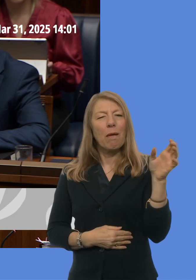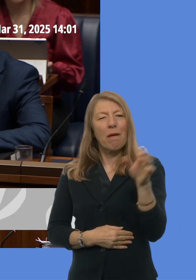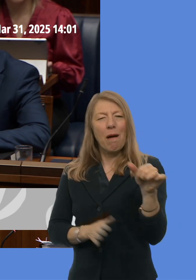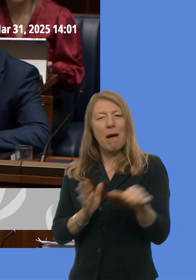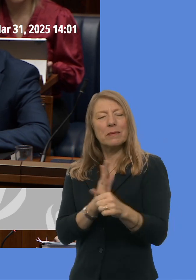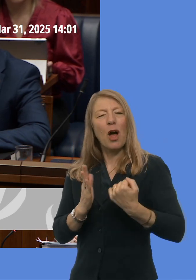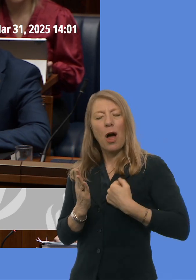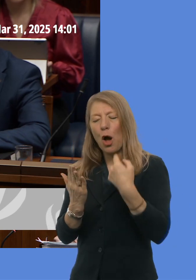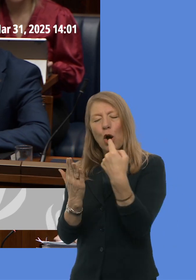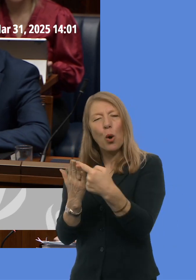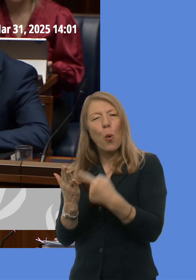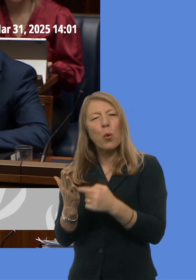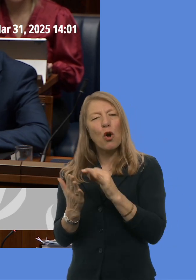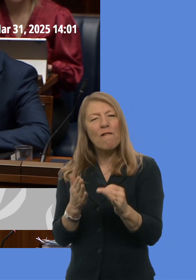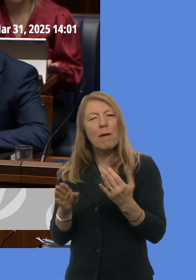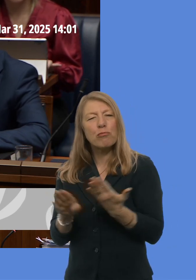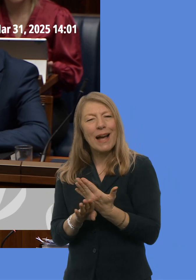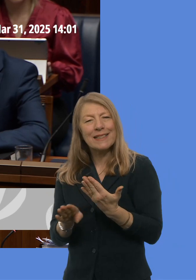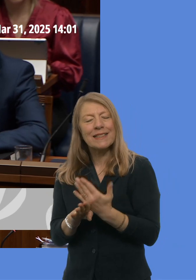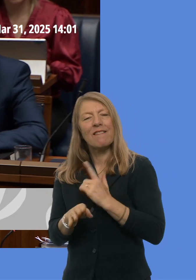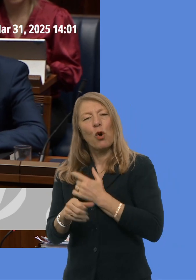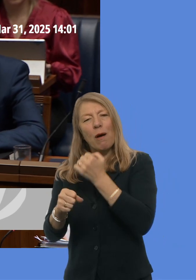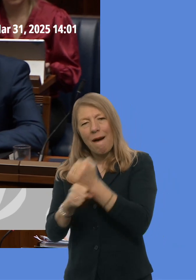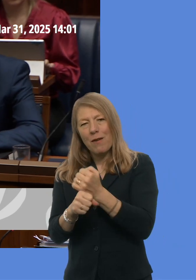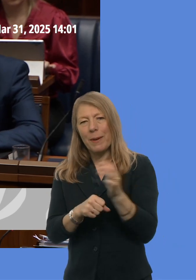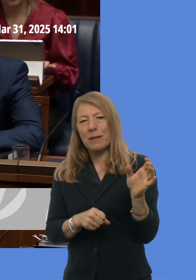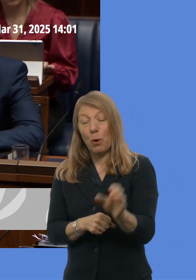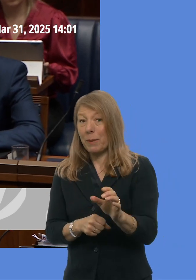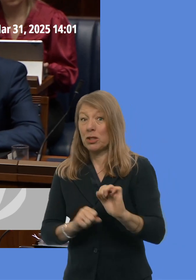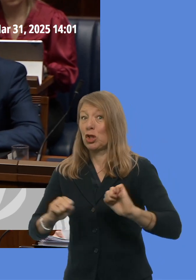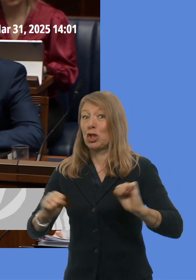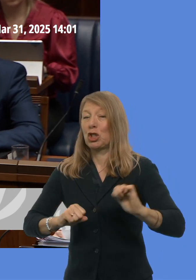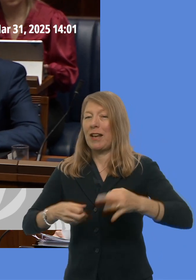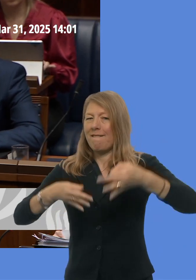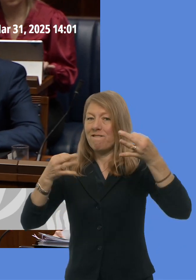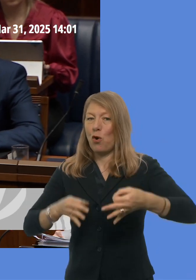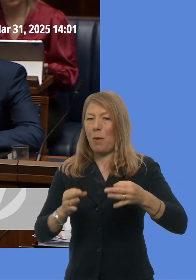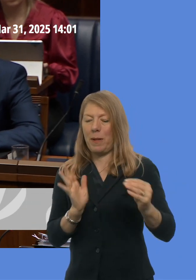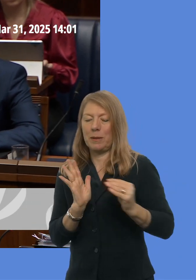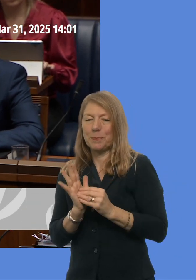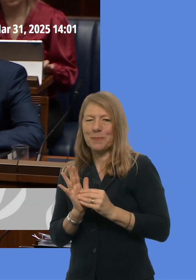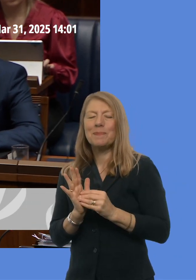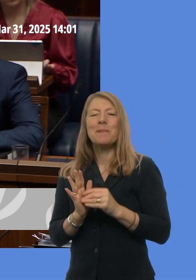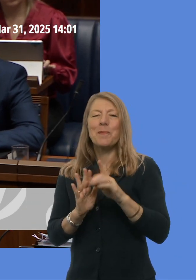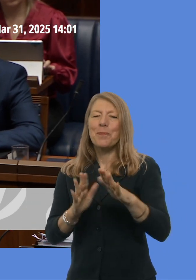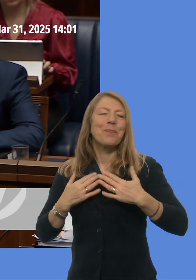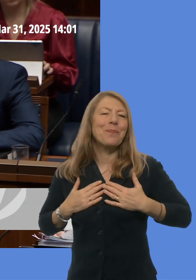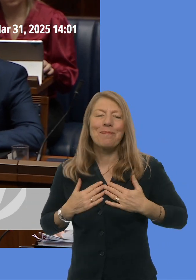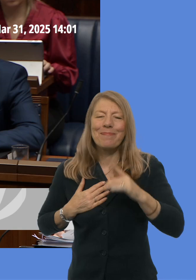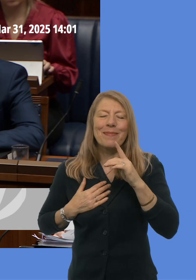I understand that it has not been formally added to that, but as the Member will know, we can of course make those appointments in line with that, and that is the